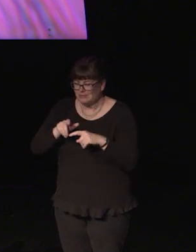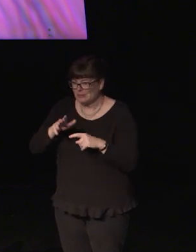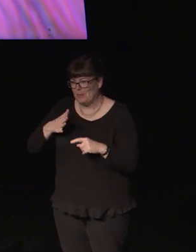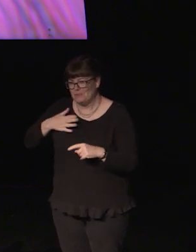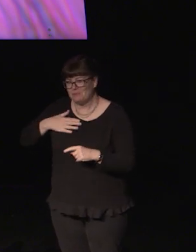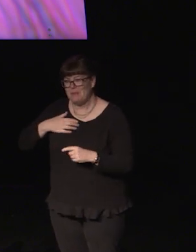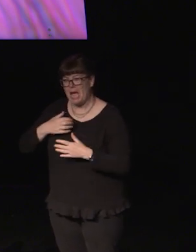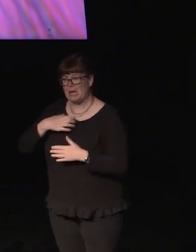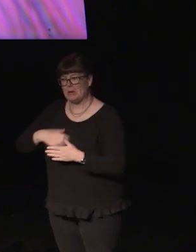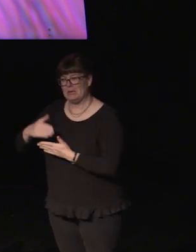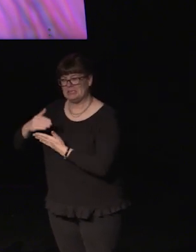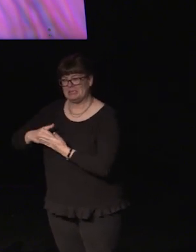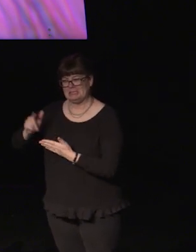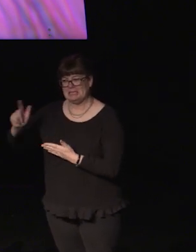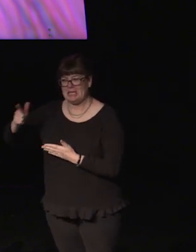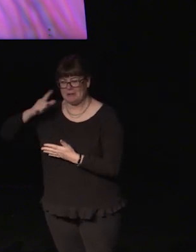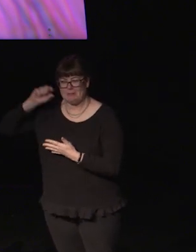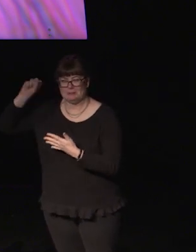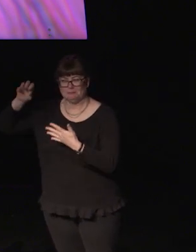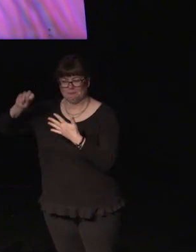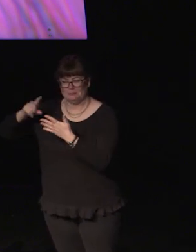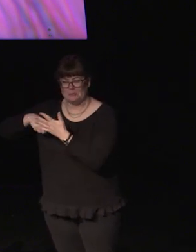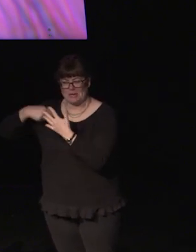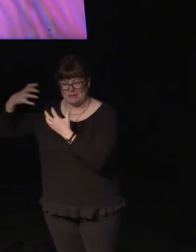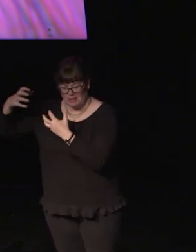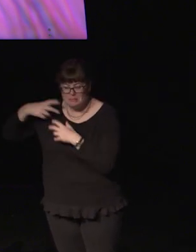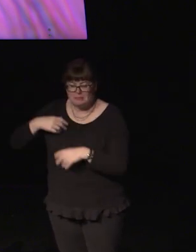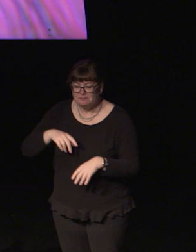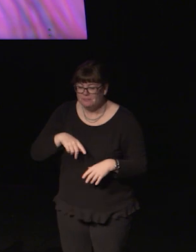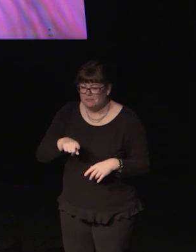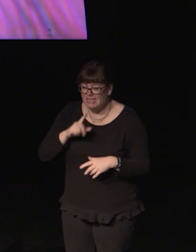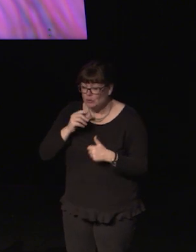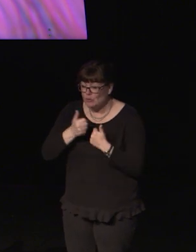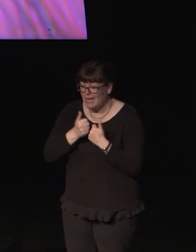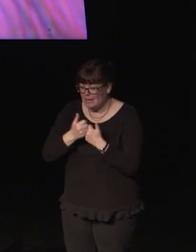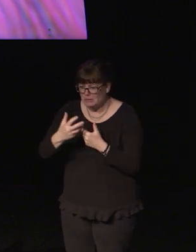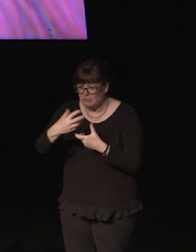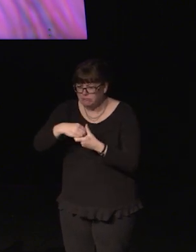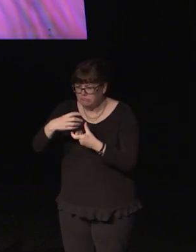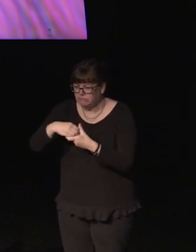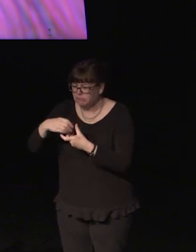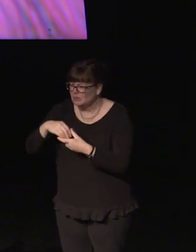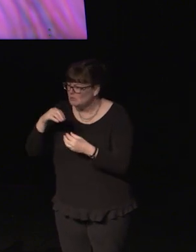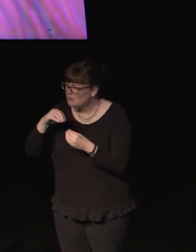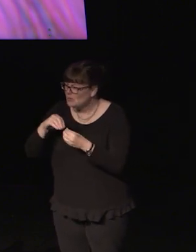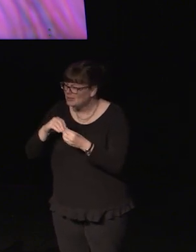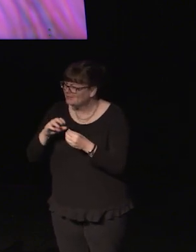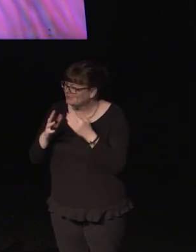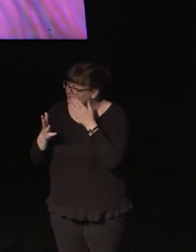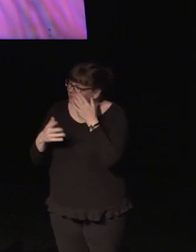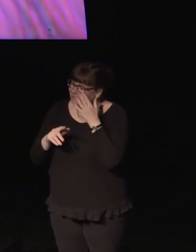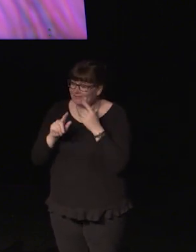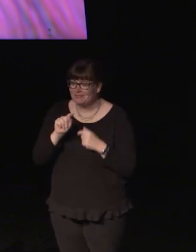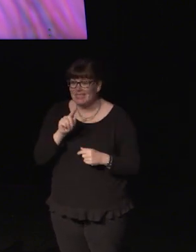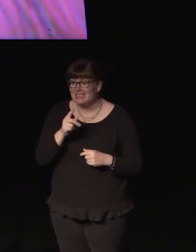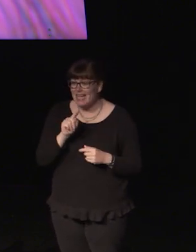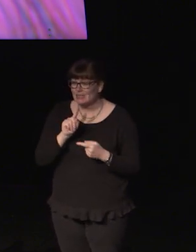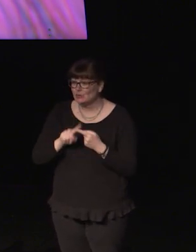But like I said, you know, games are starting to include more text to speech in menus and things like that.